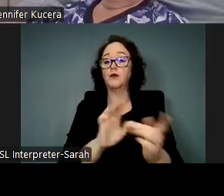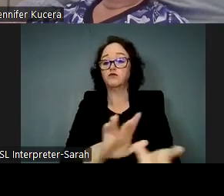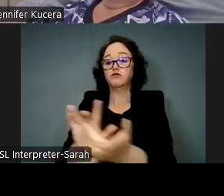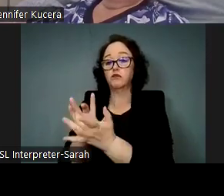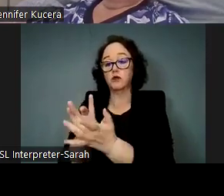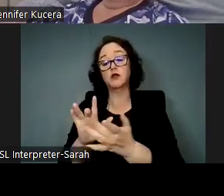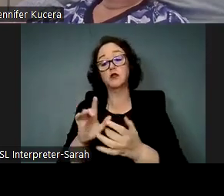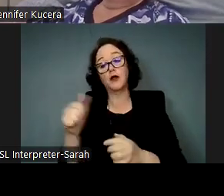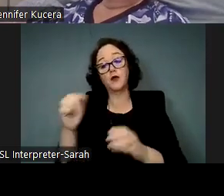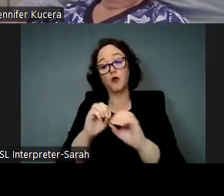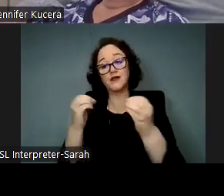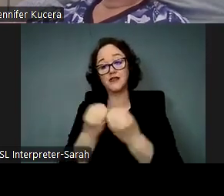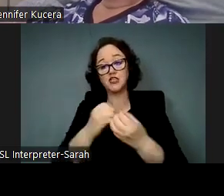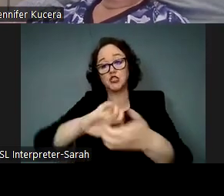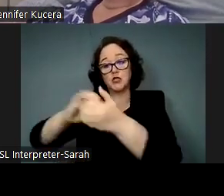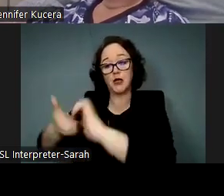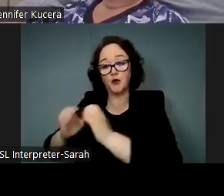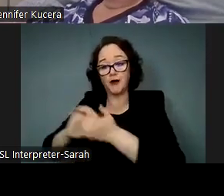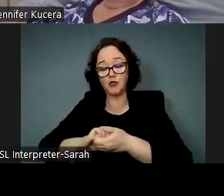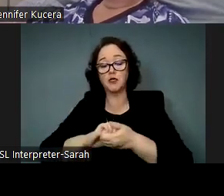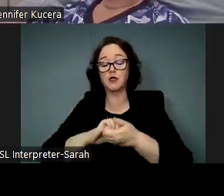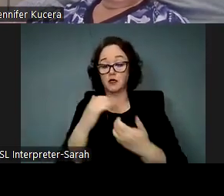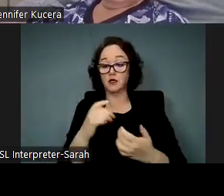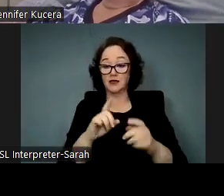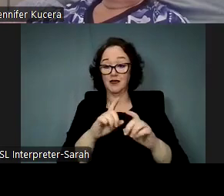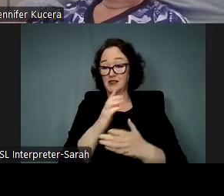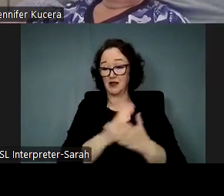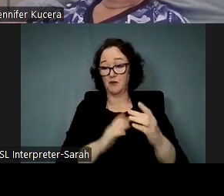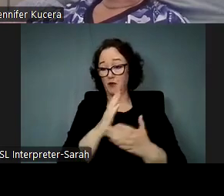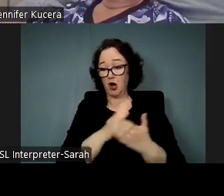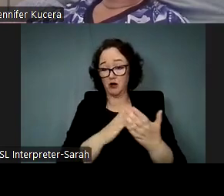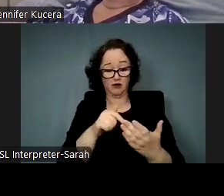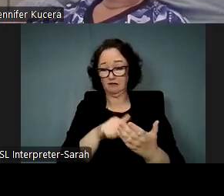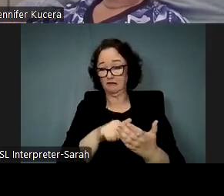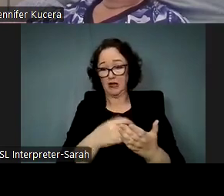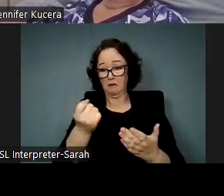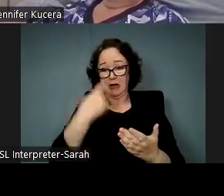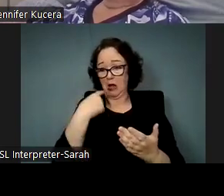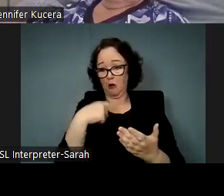organizations on the different parts that we did not understand. We reached out to some of the Managed Care